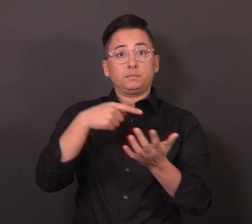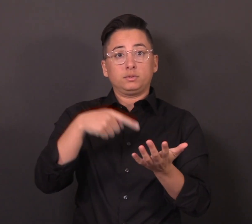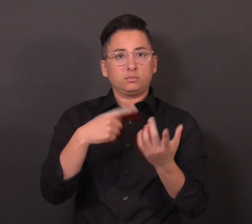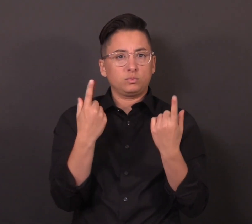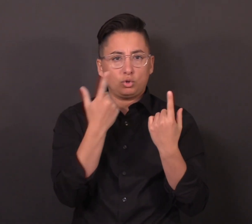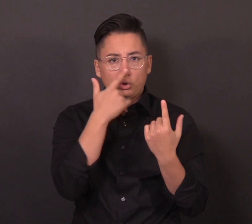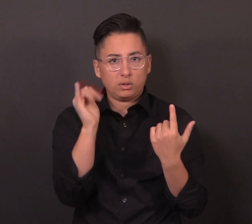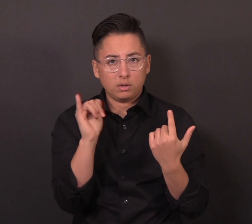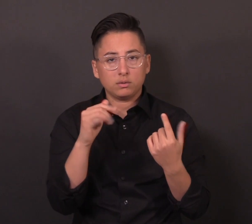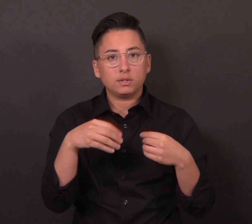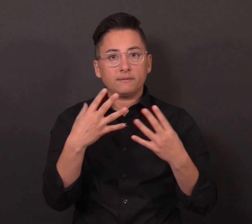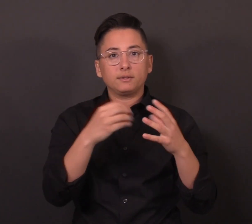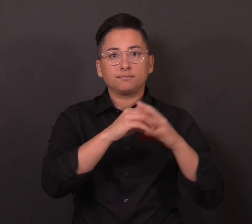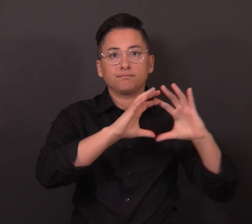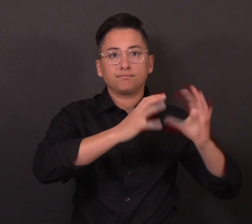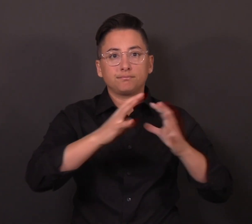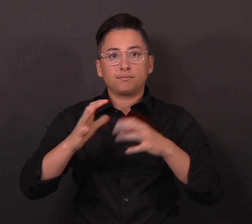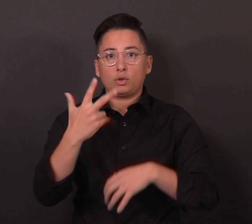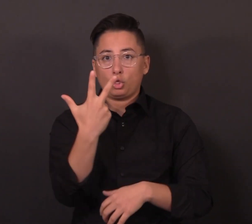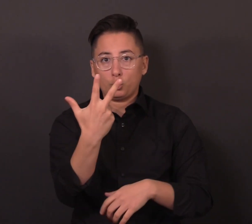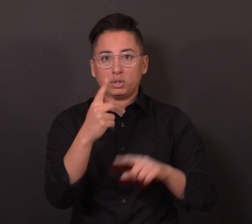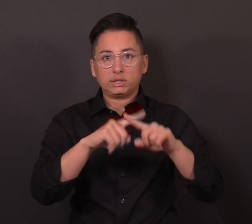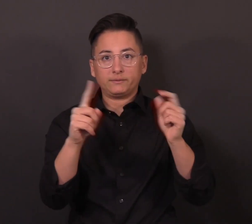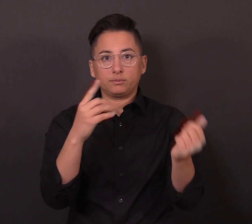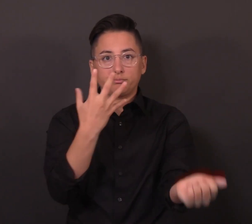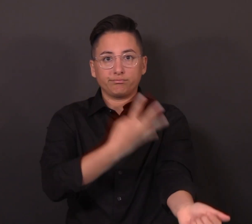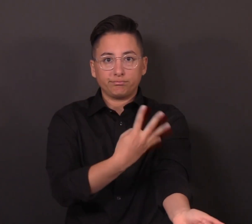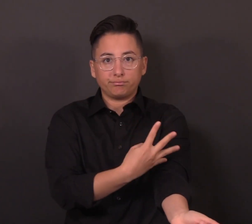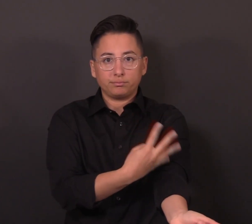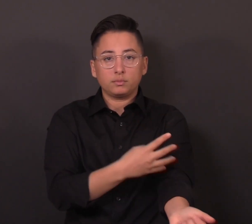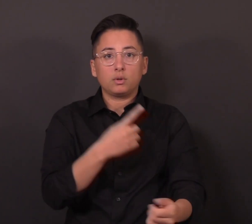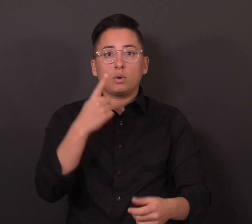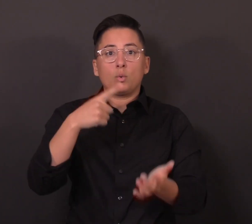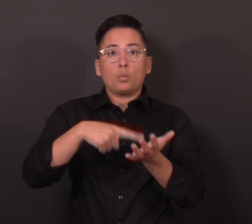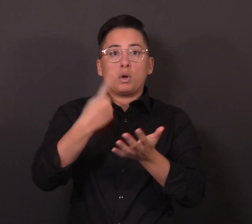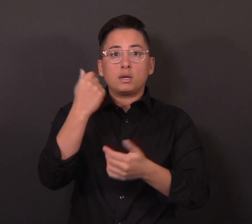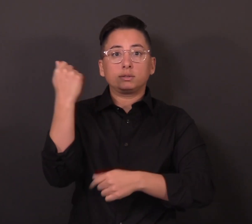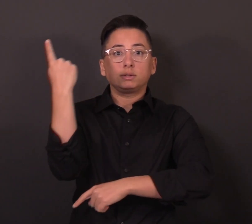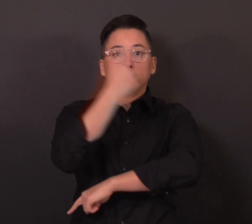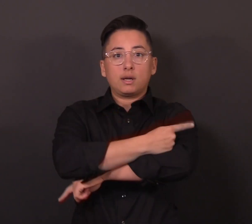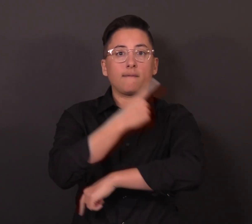a series of three IV infusions, given once a day for three consecutive days.